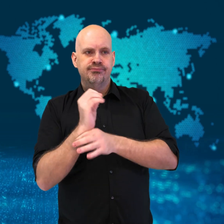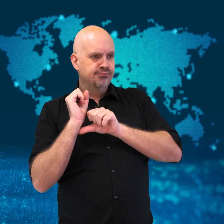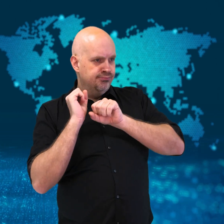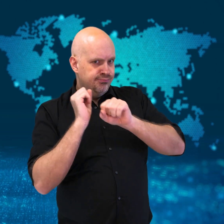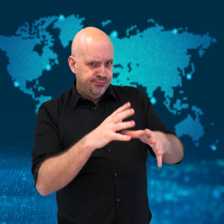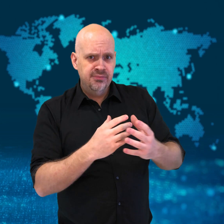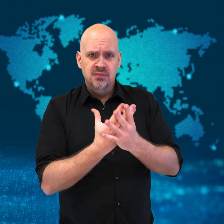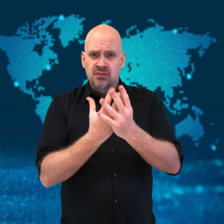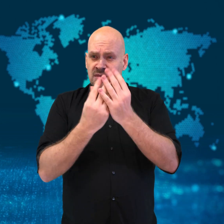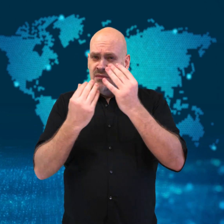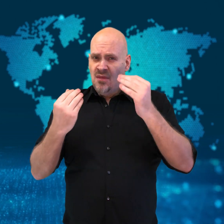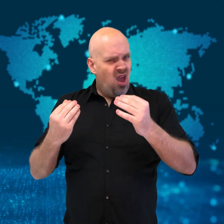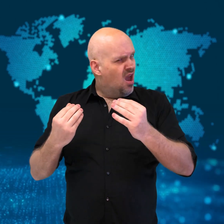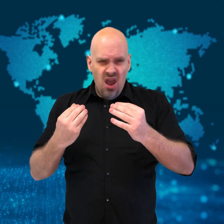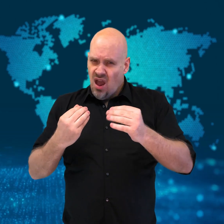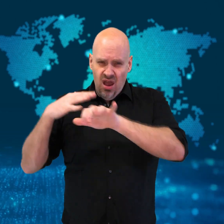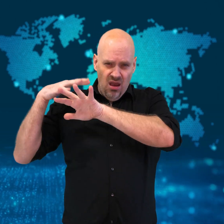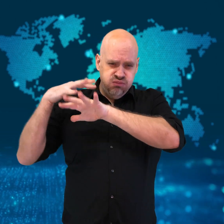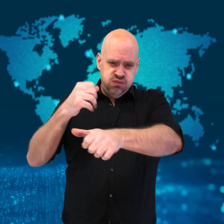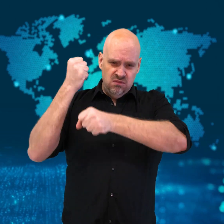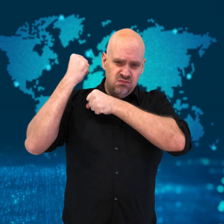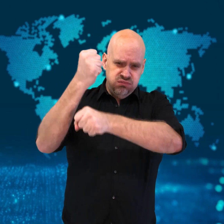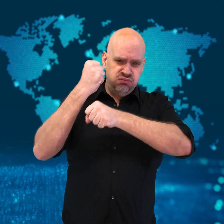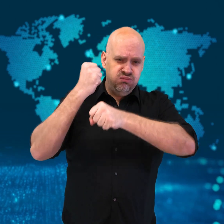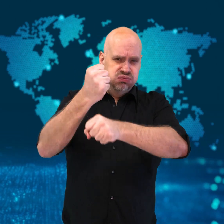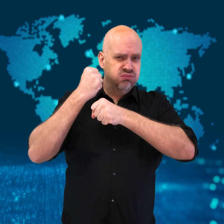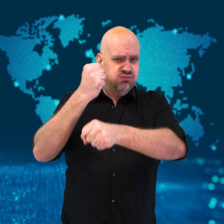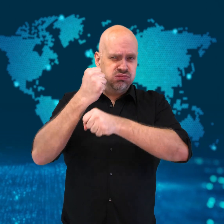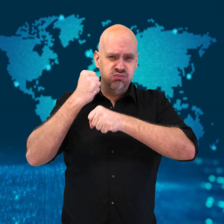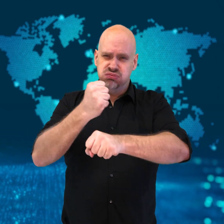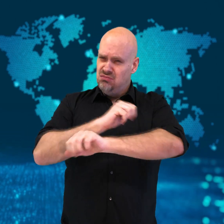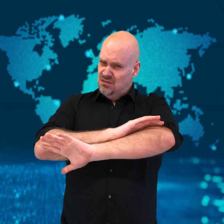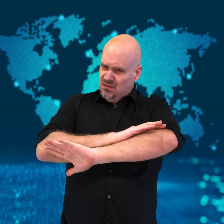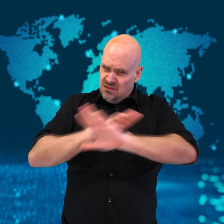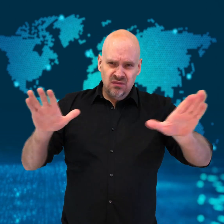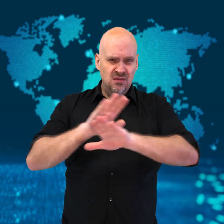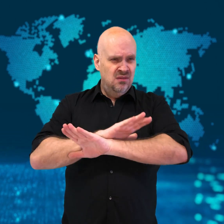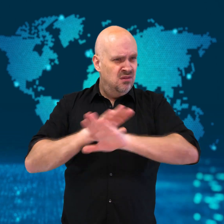for his anti-government activities.